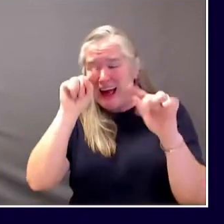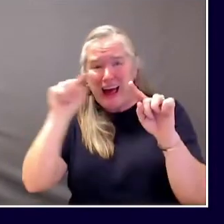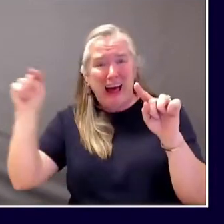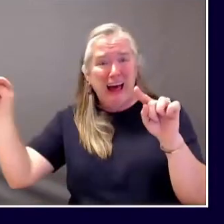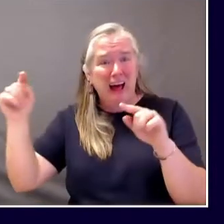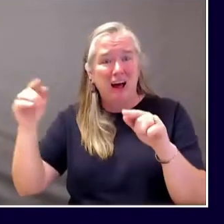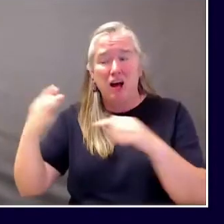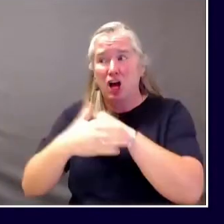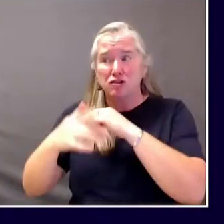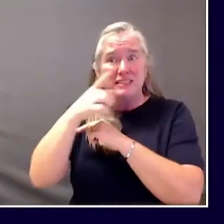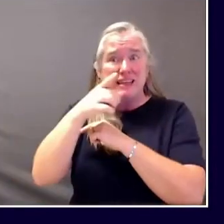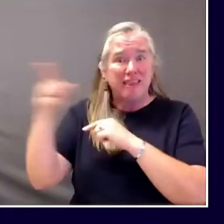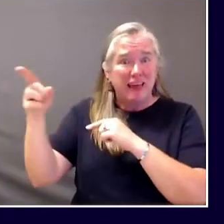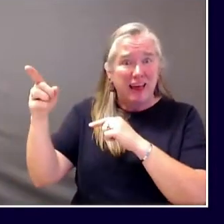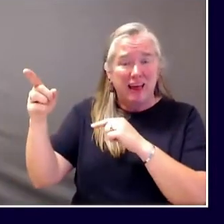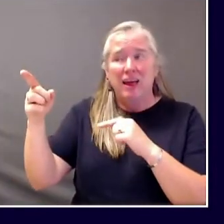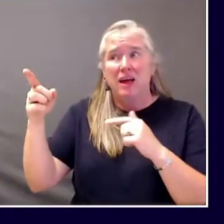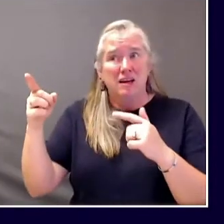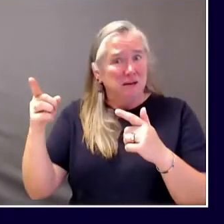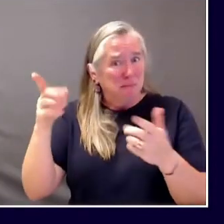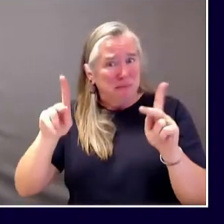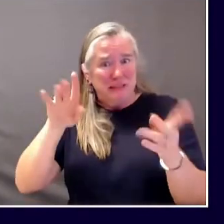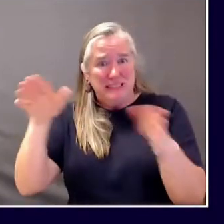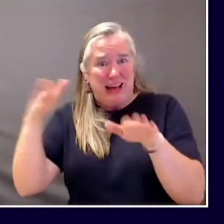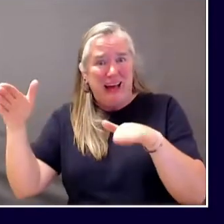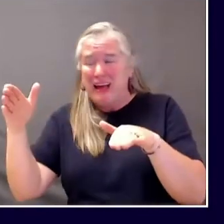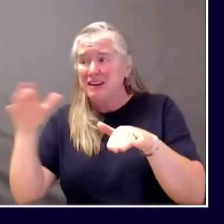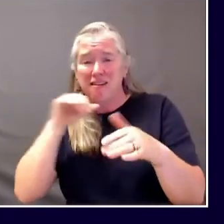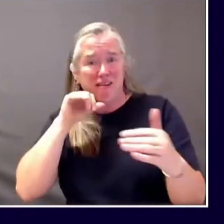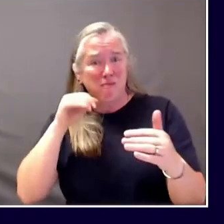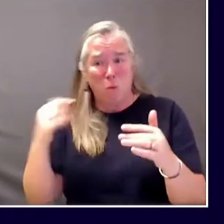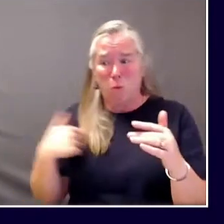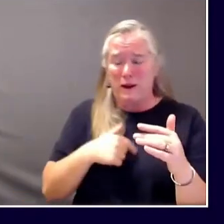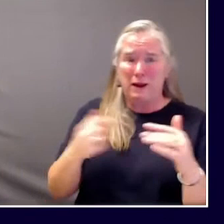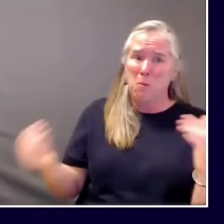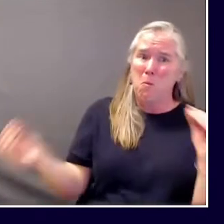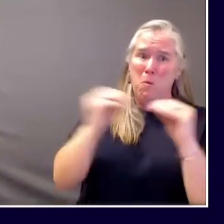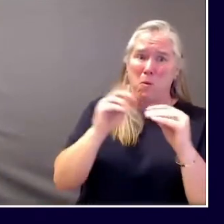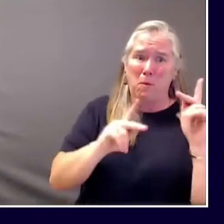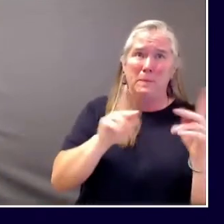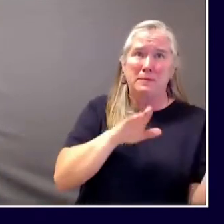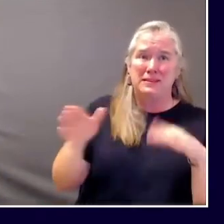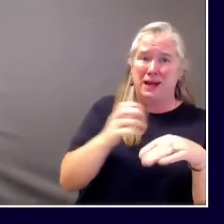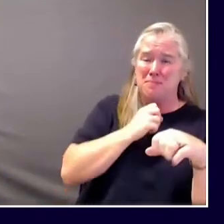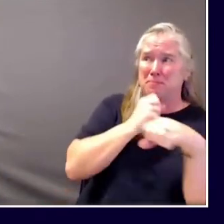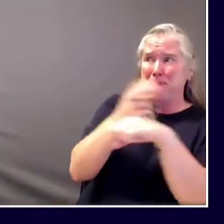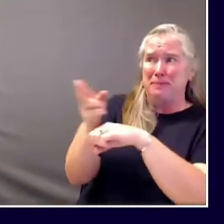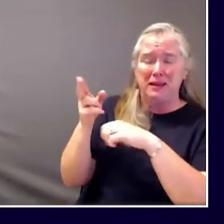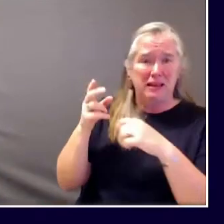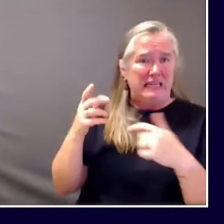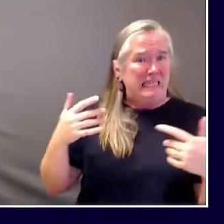at a higher rate in this country